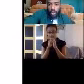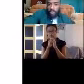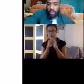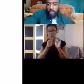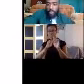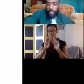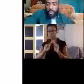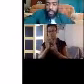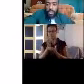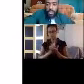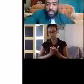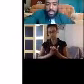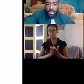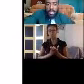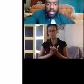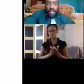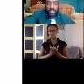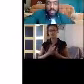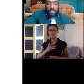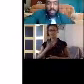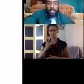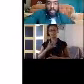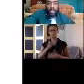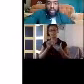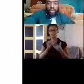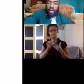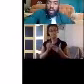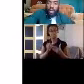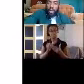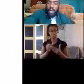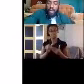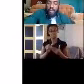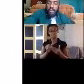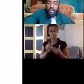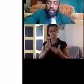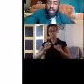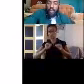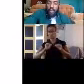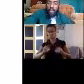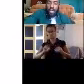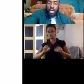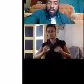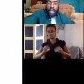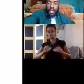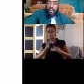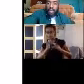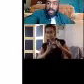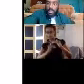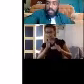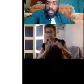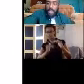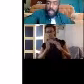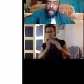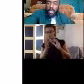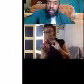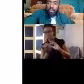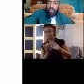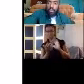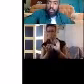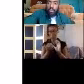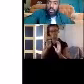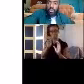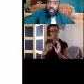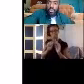of the layers. And so there is, I think when we talk about anti-racism, you know, these